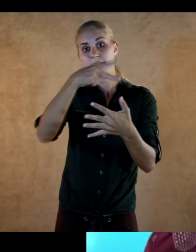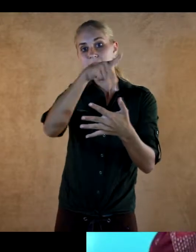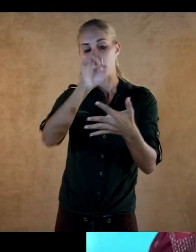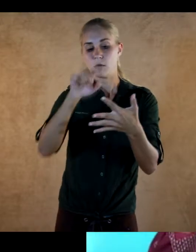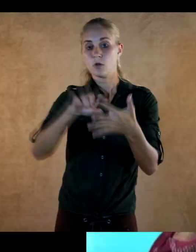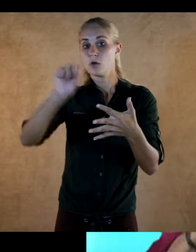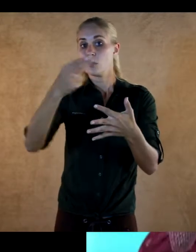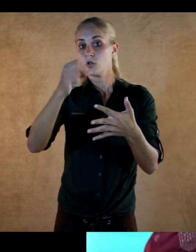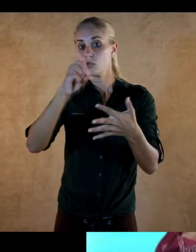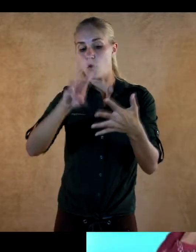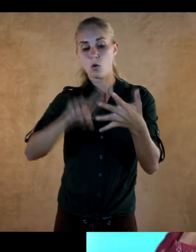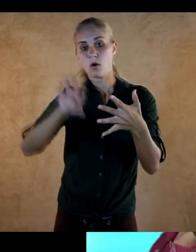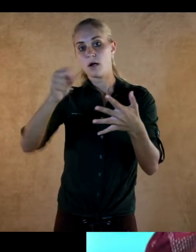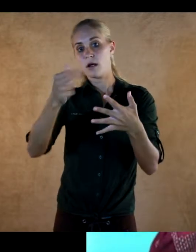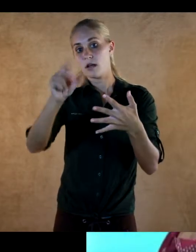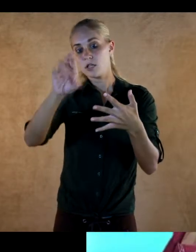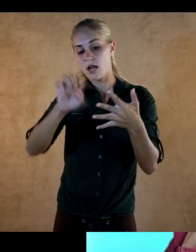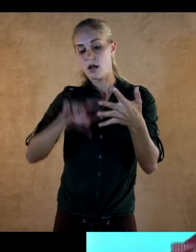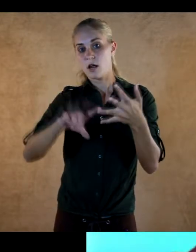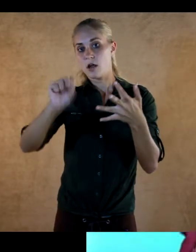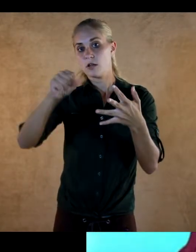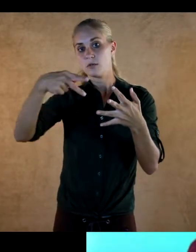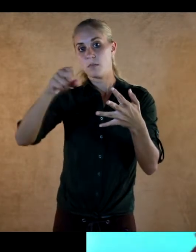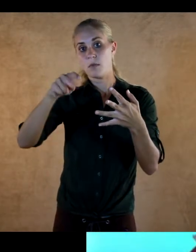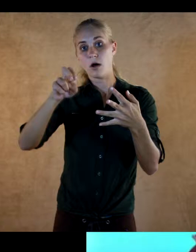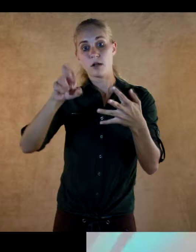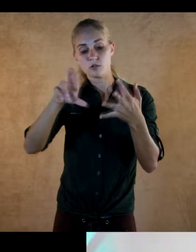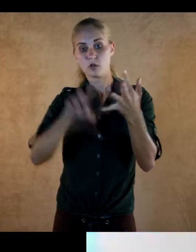SHOW, SHARE, SPONSOR, and SCHEDULE.